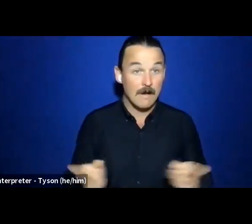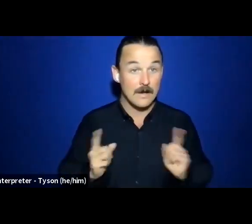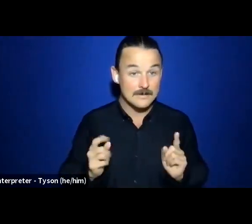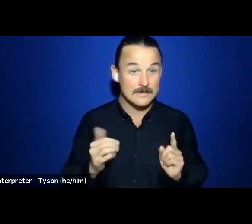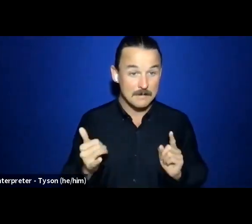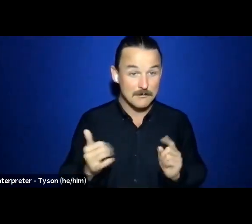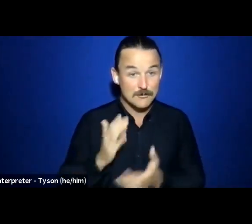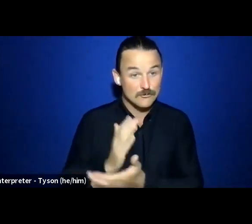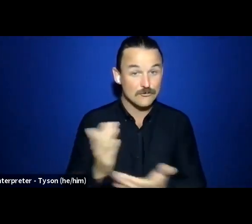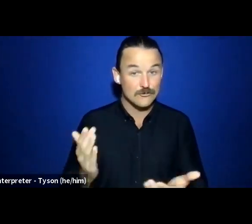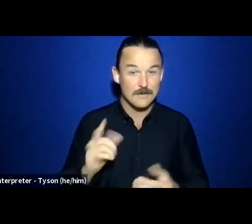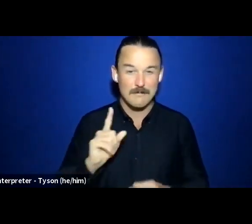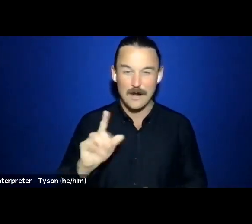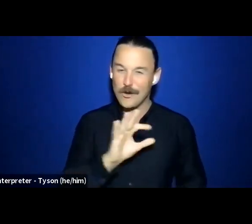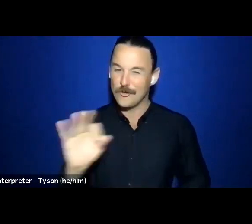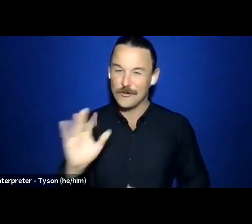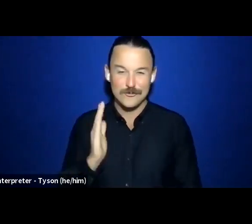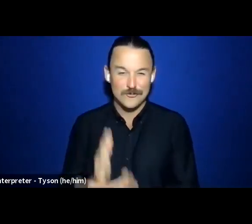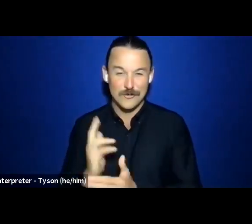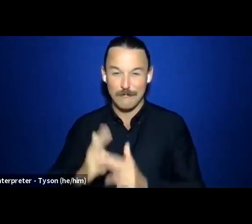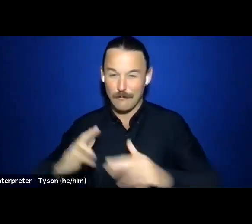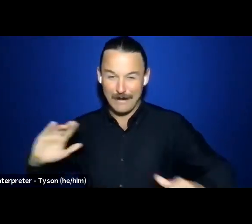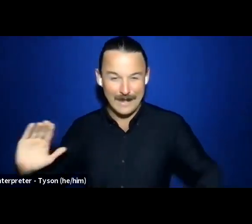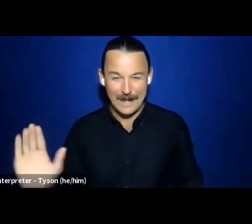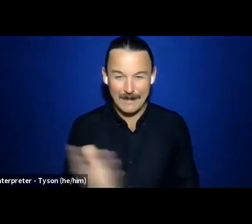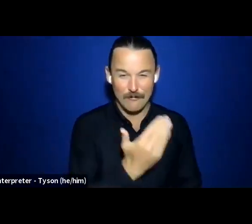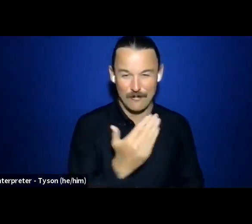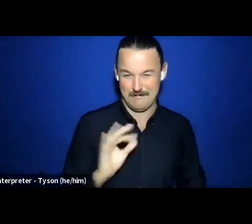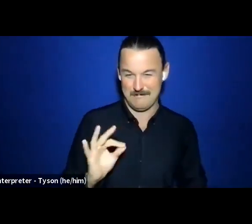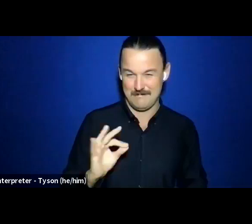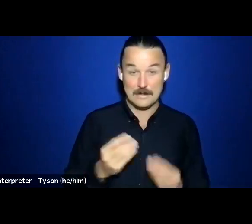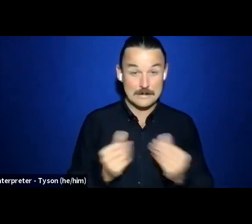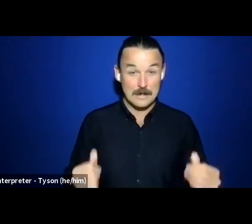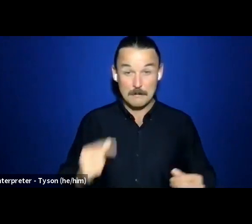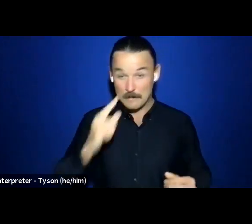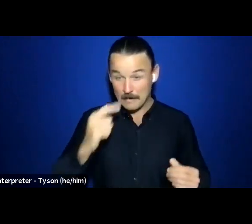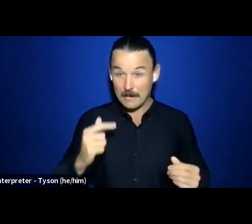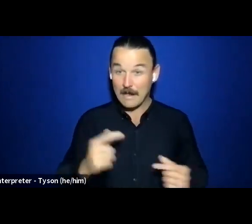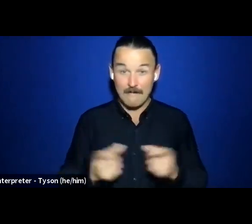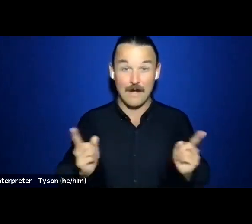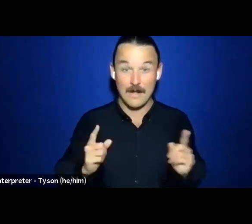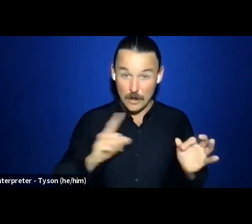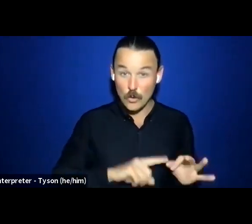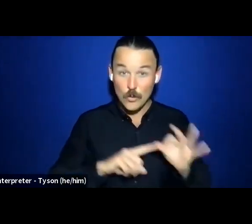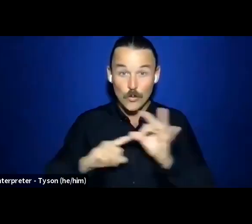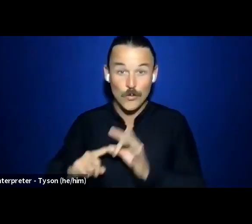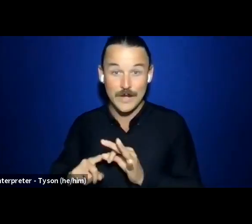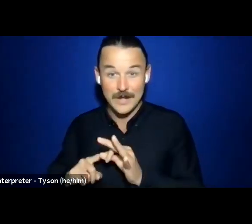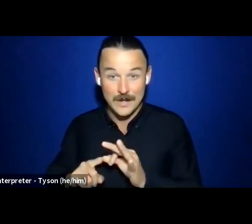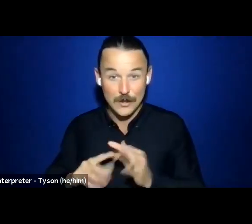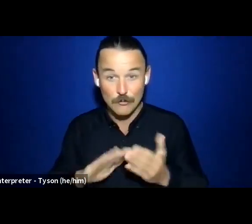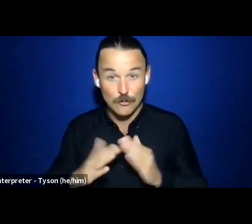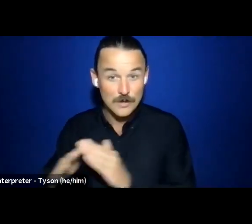for some of us. That may be true. , but we know that's , but we know that's definitely not for all those not for all those of us in the query not for all those of us in the queer community understand into